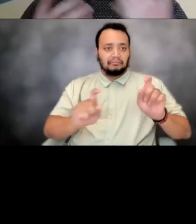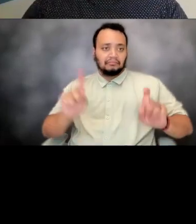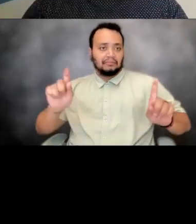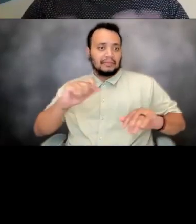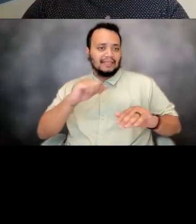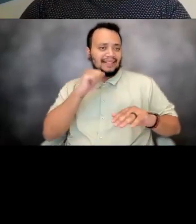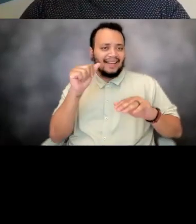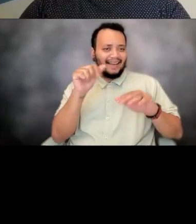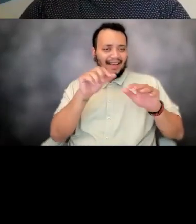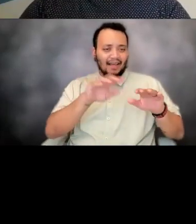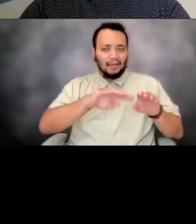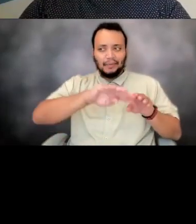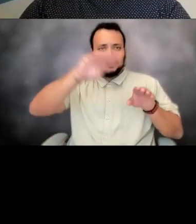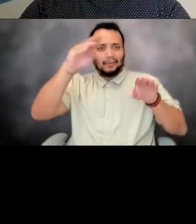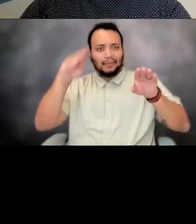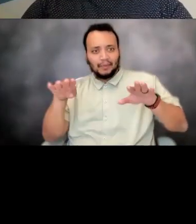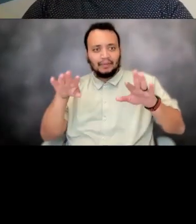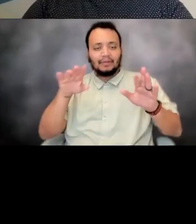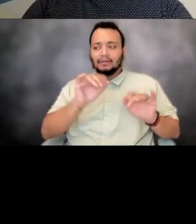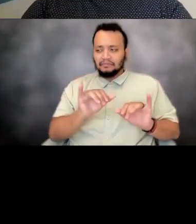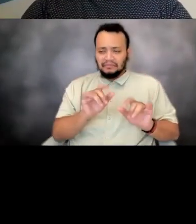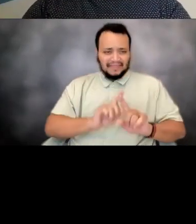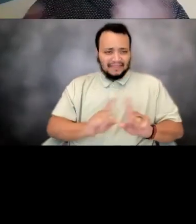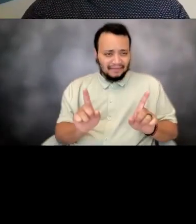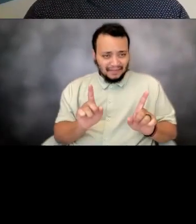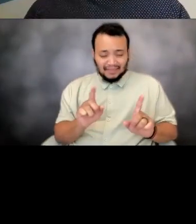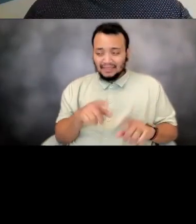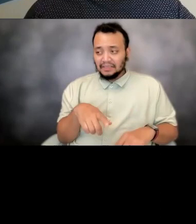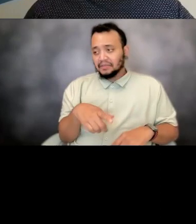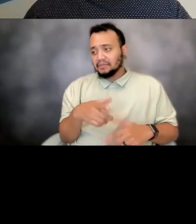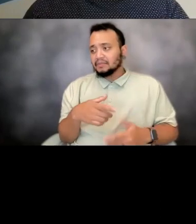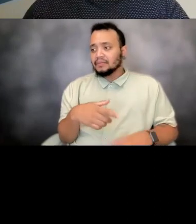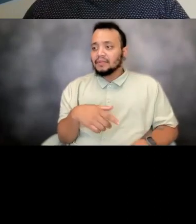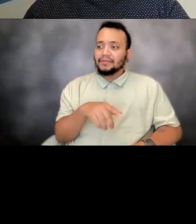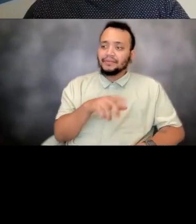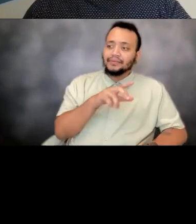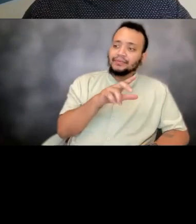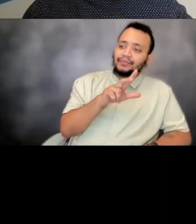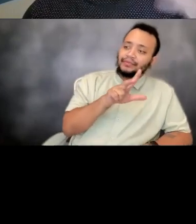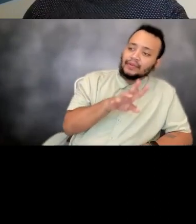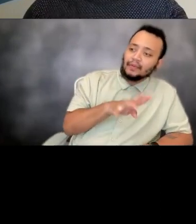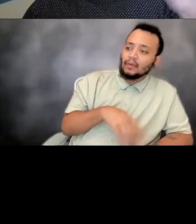And really kind of what we expect from service providers, you know,